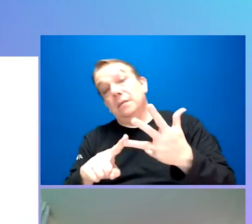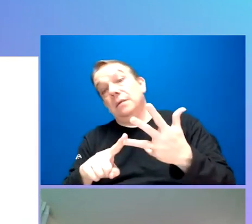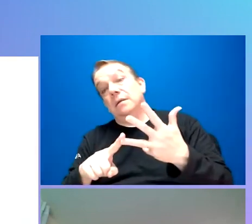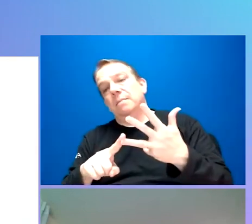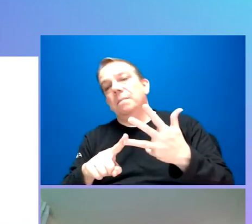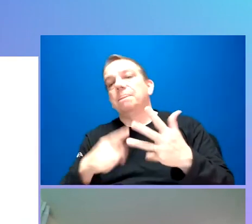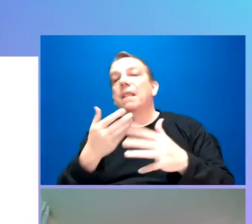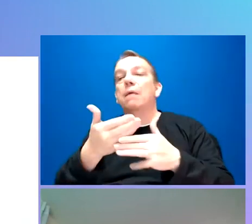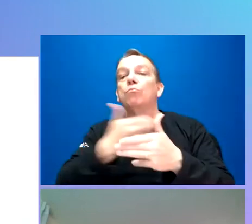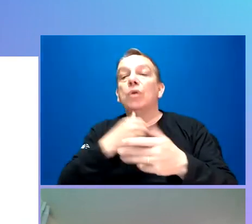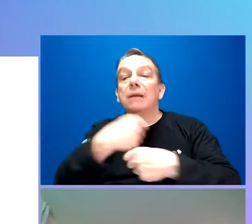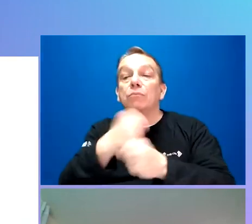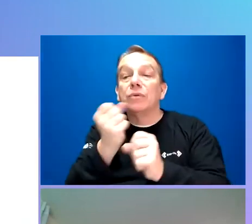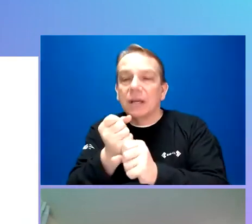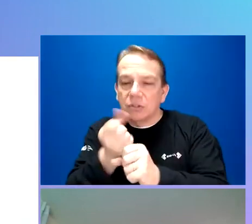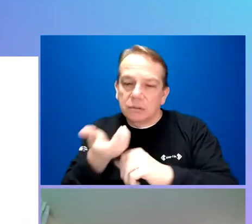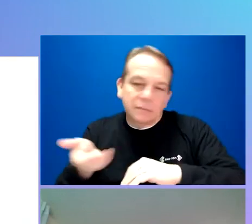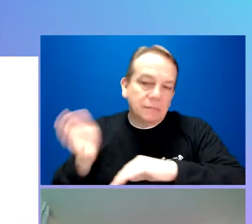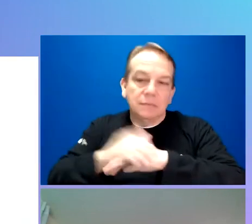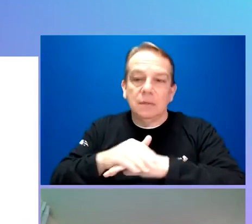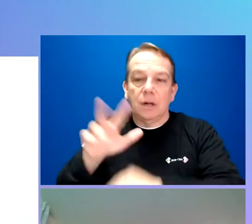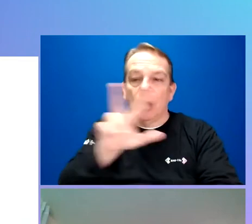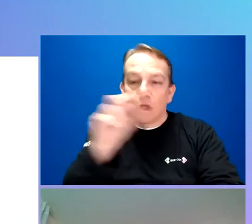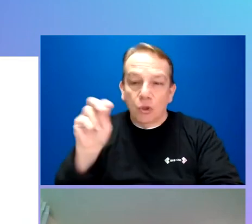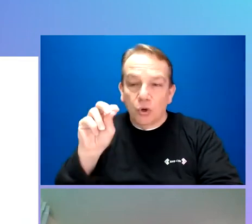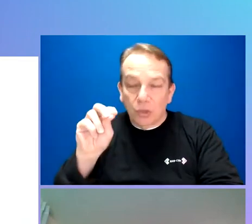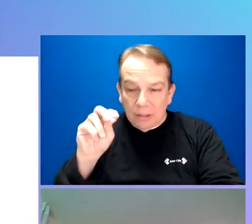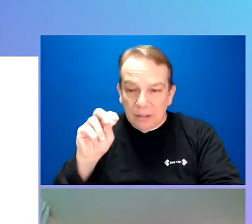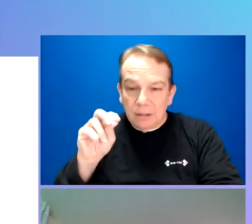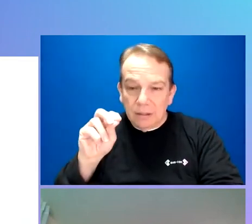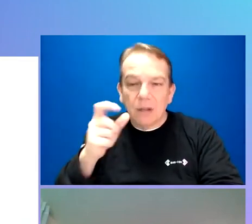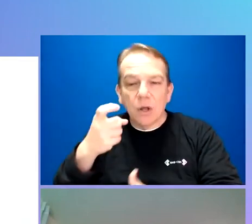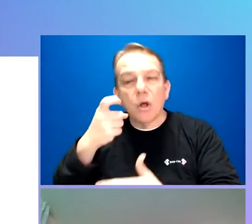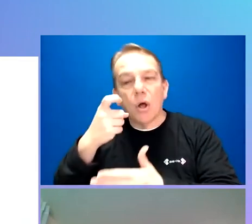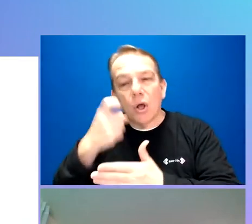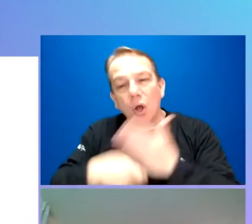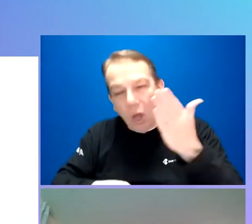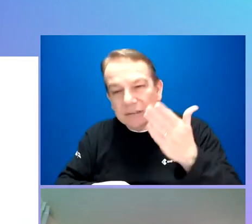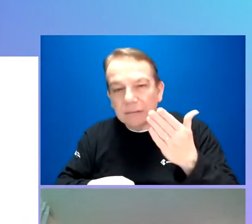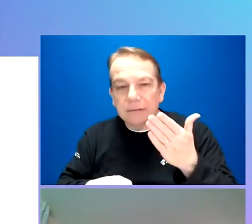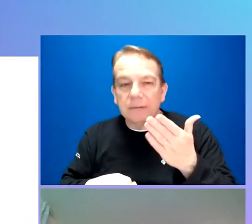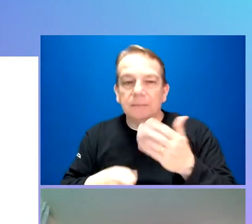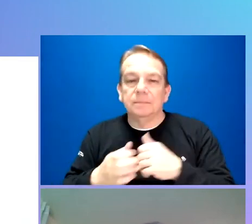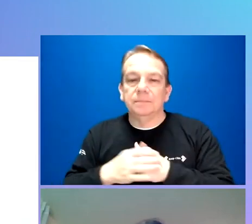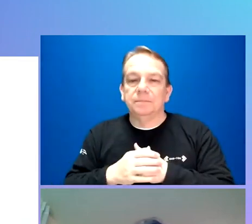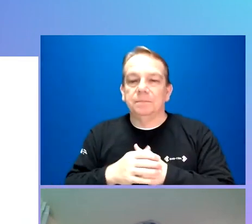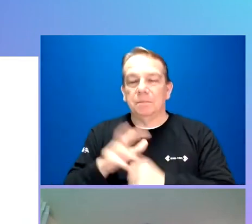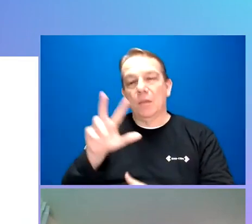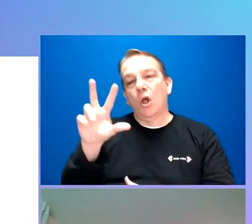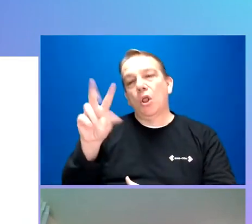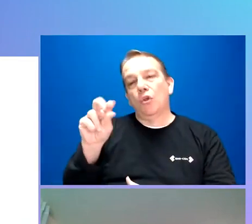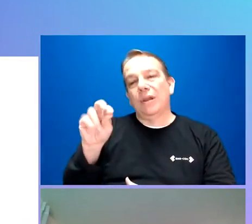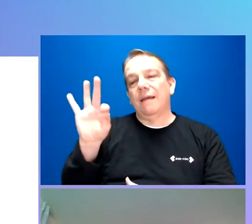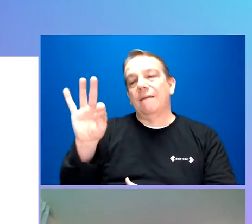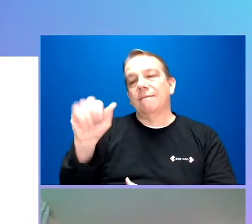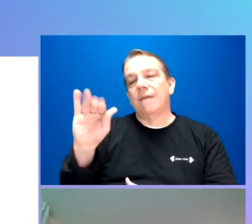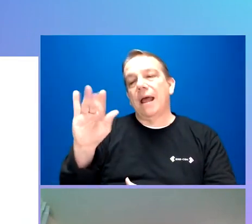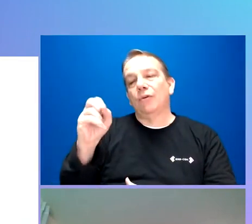goes up to 30. Uh, the cost goes